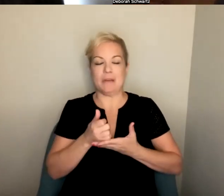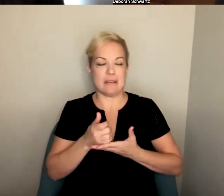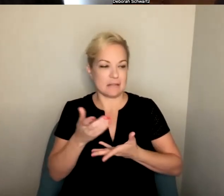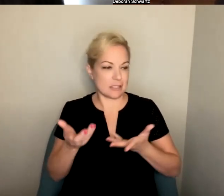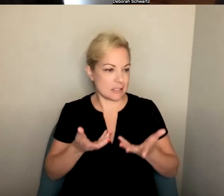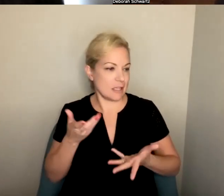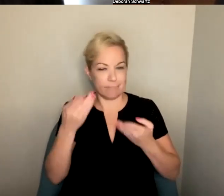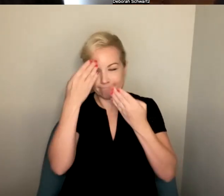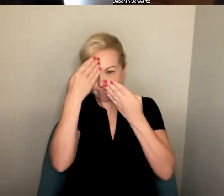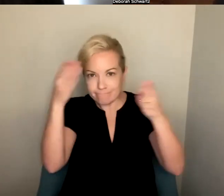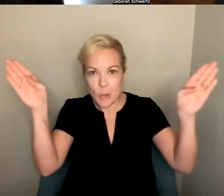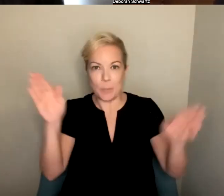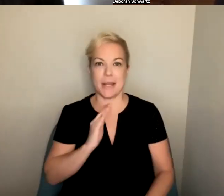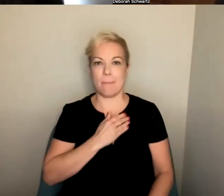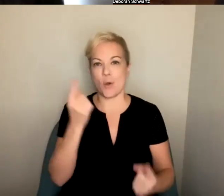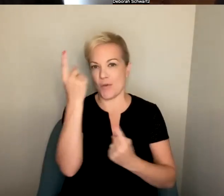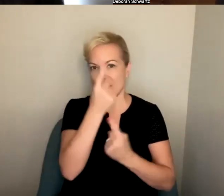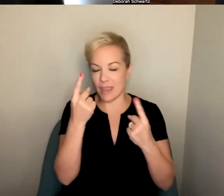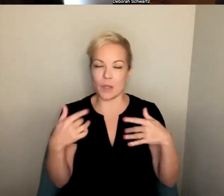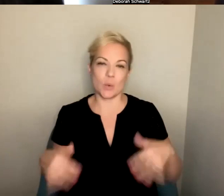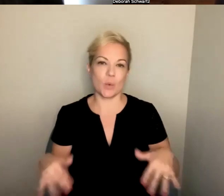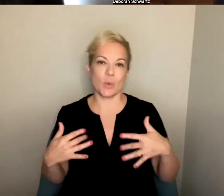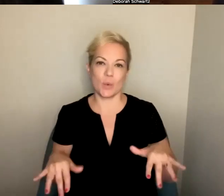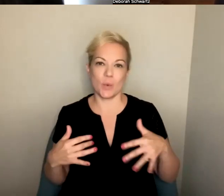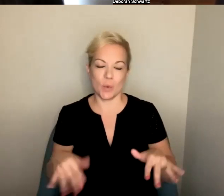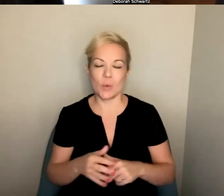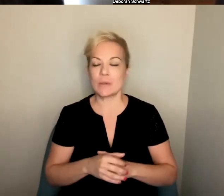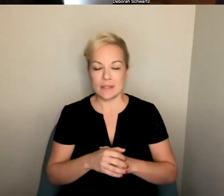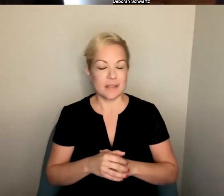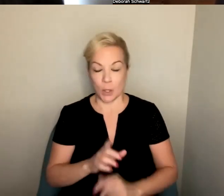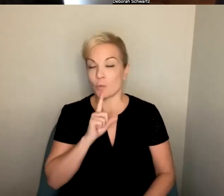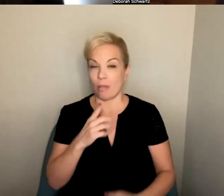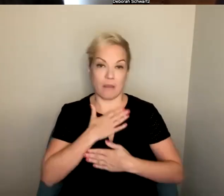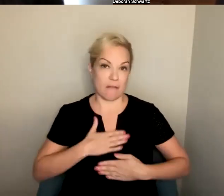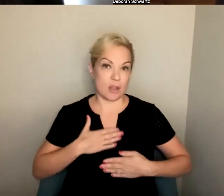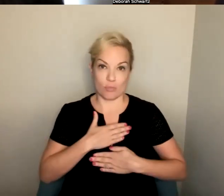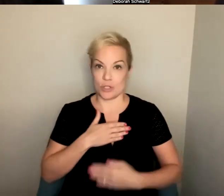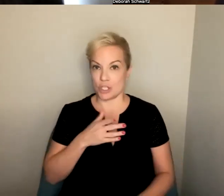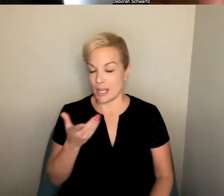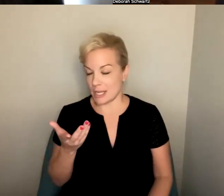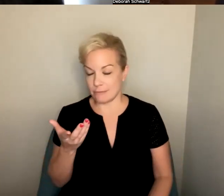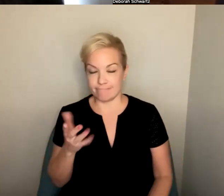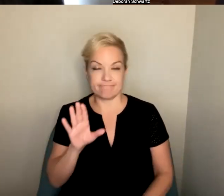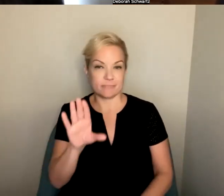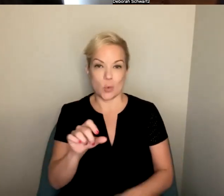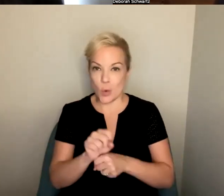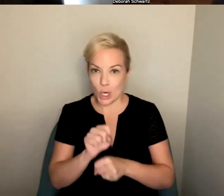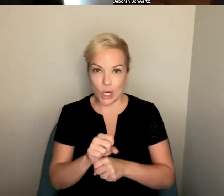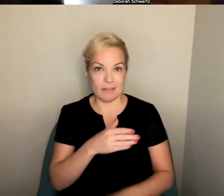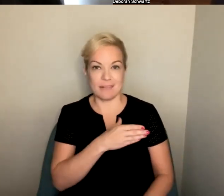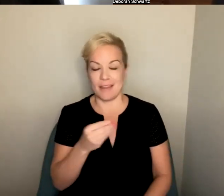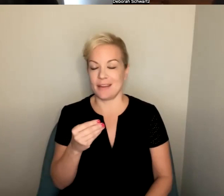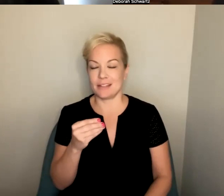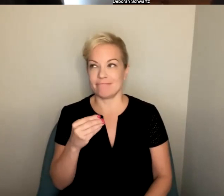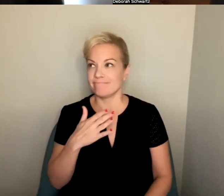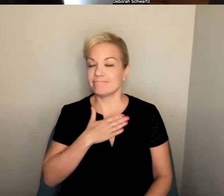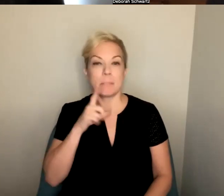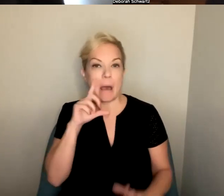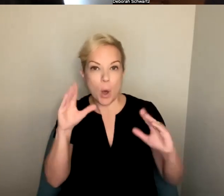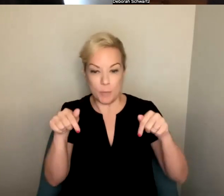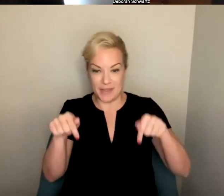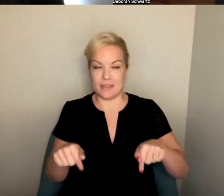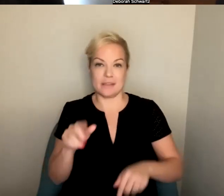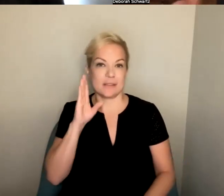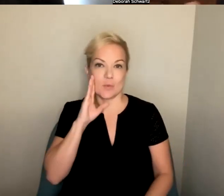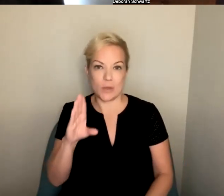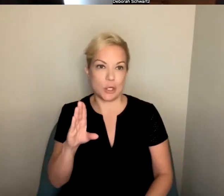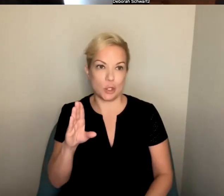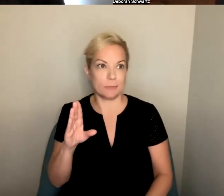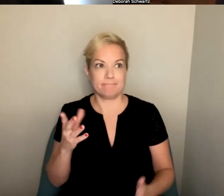our thinking and I, I, we really appreciate it and I hope that this will be a useful moment for